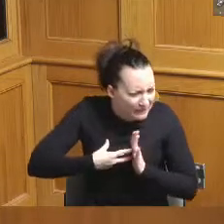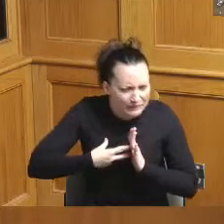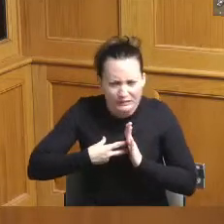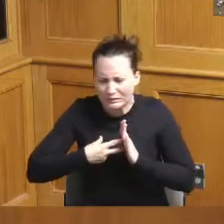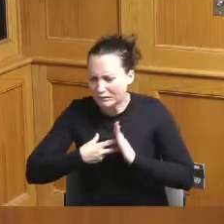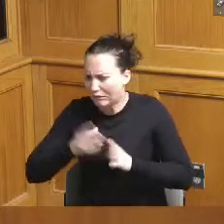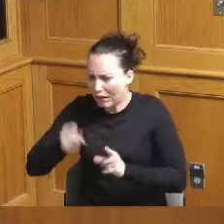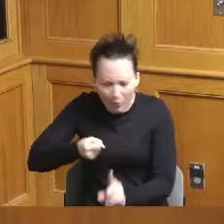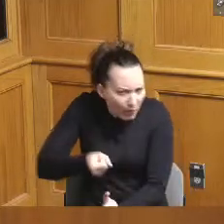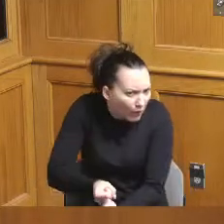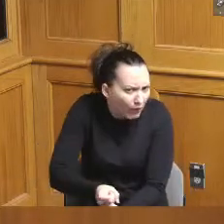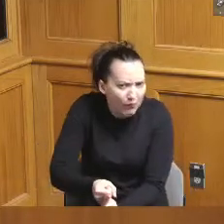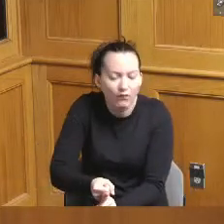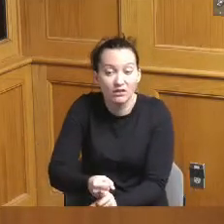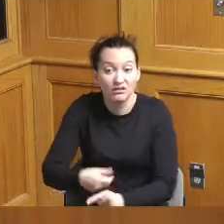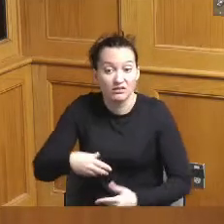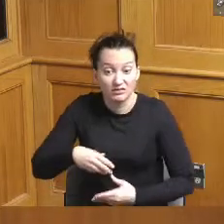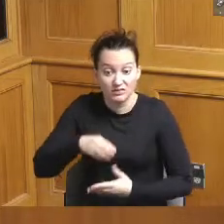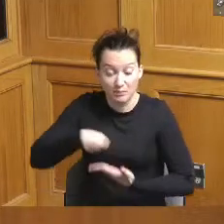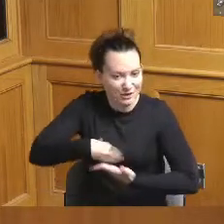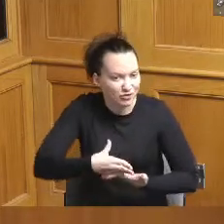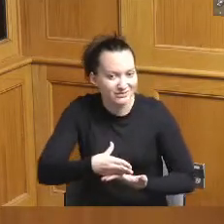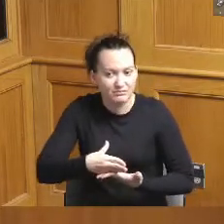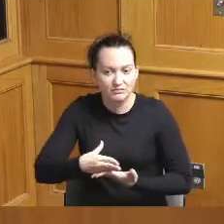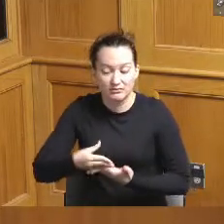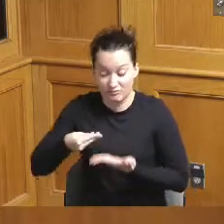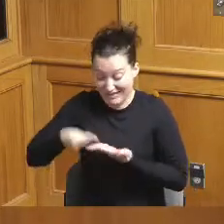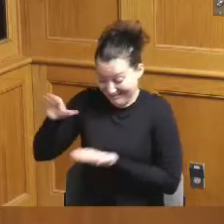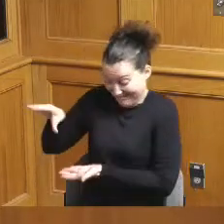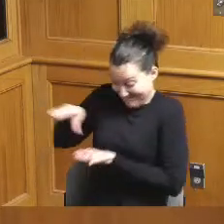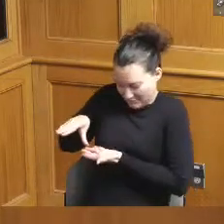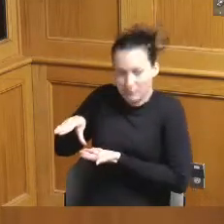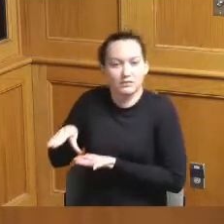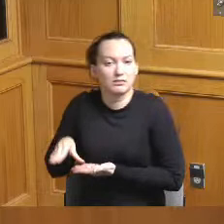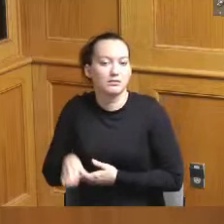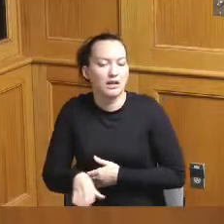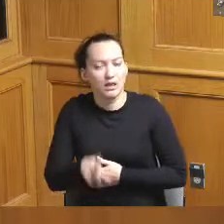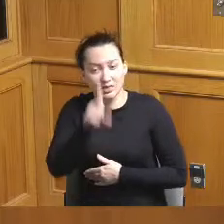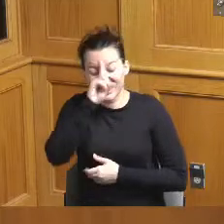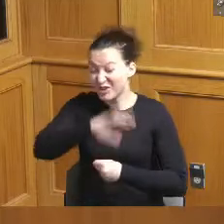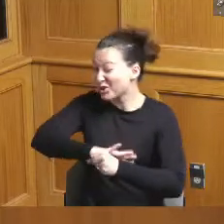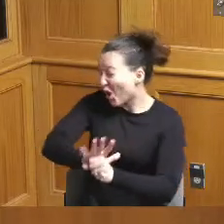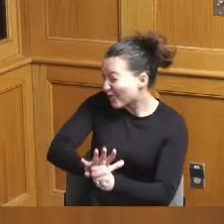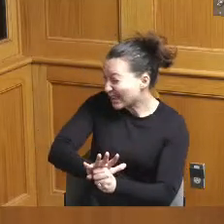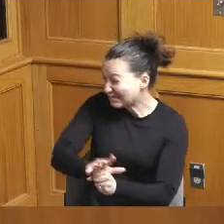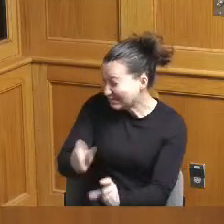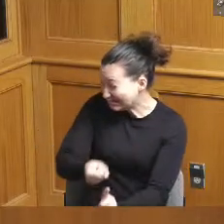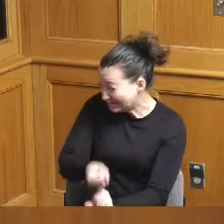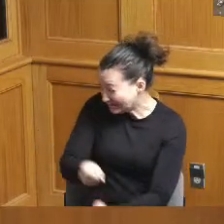are in terms of our budget and our allocations and so again I think Covid has had an impact working